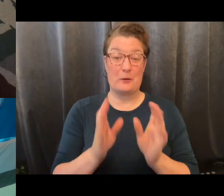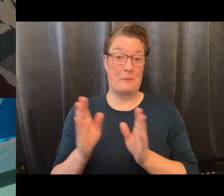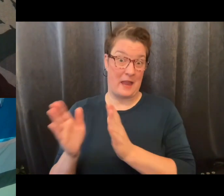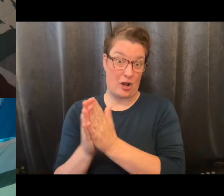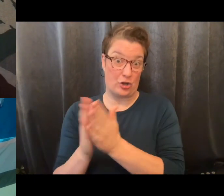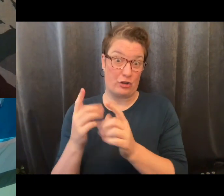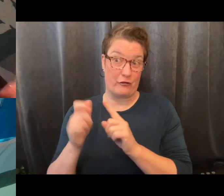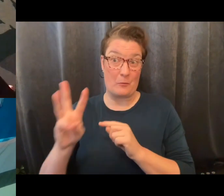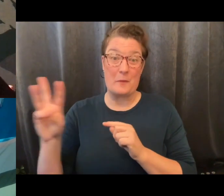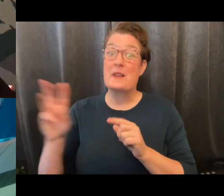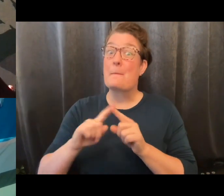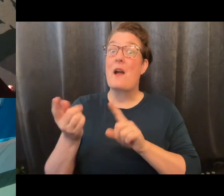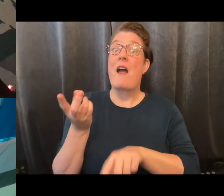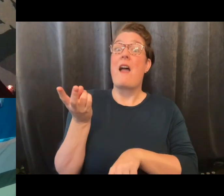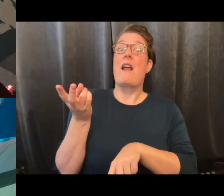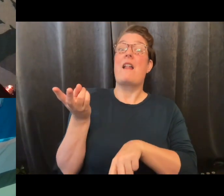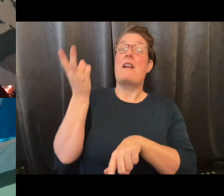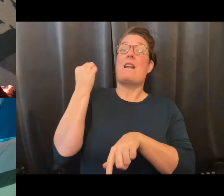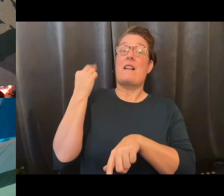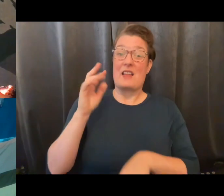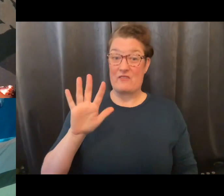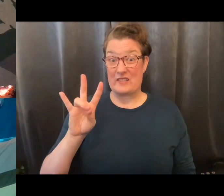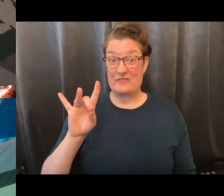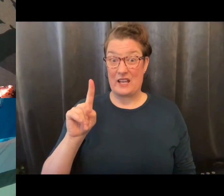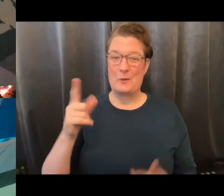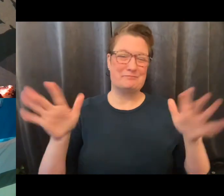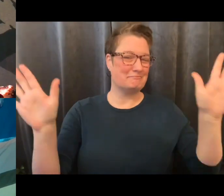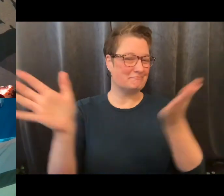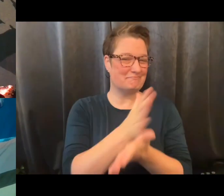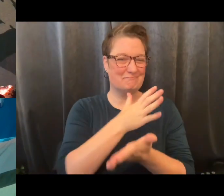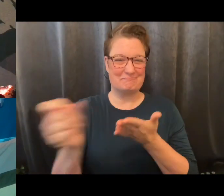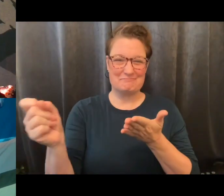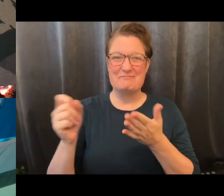We are all out of 5781, unfortunately, Rebekah: Can't get the whole collection.